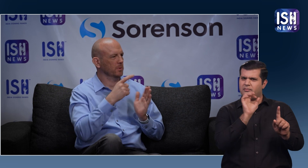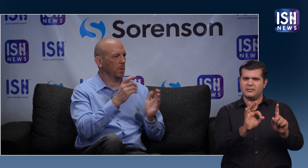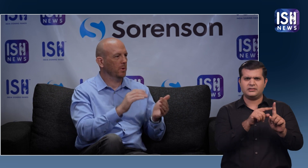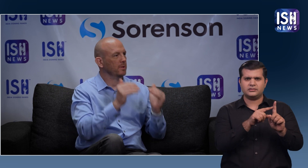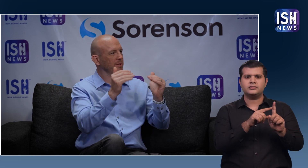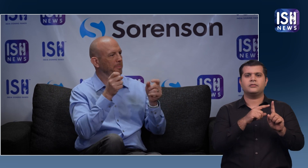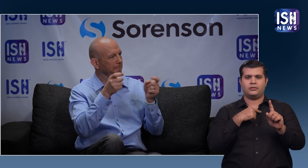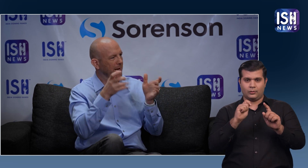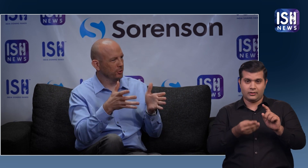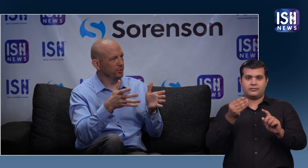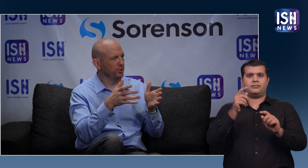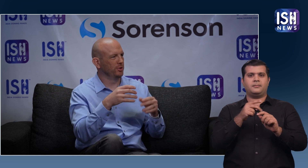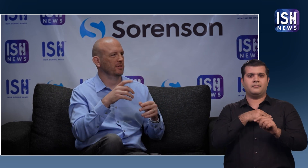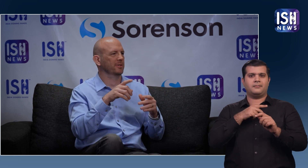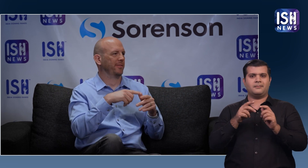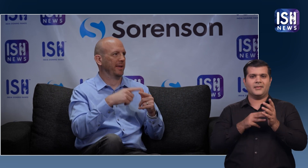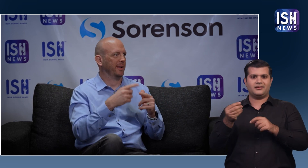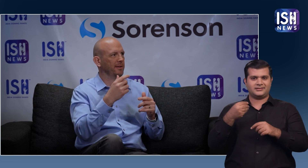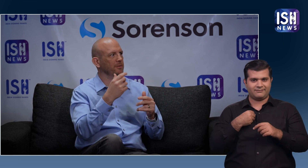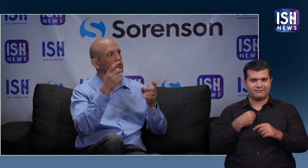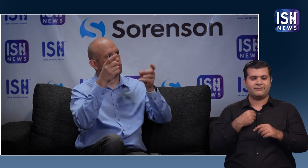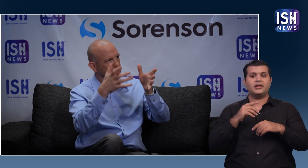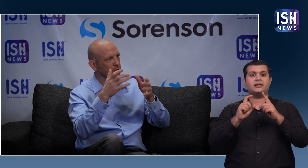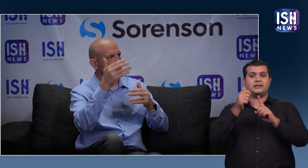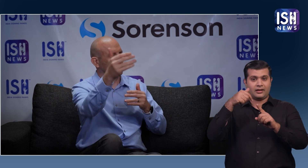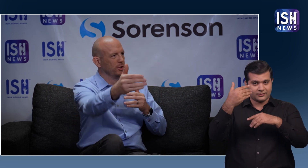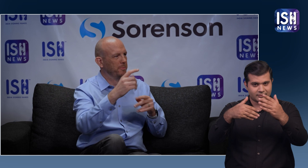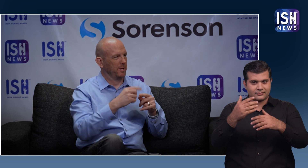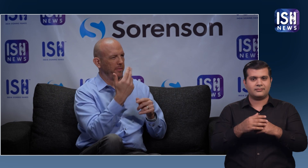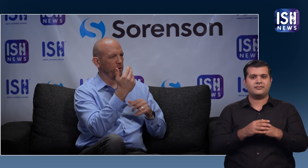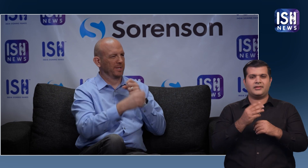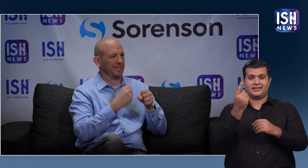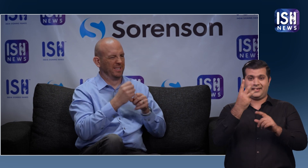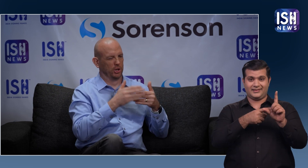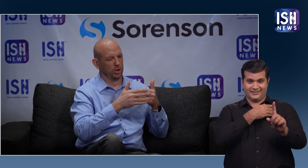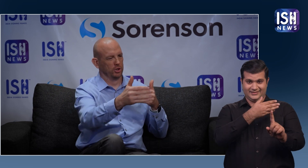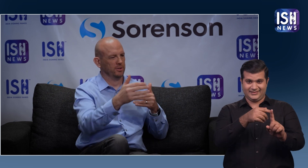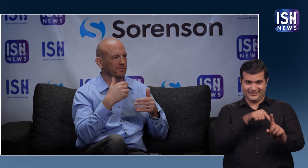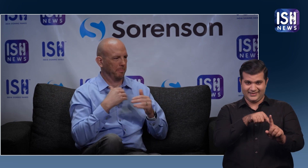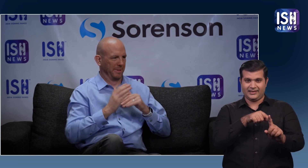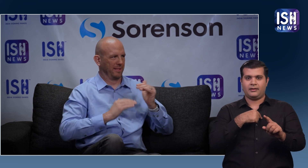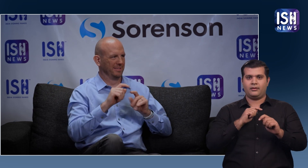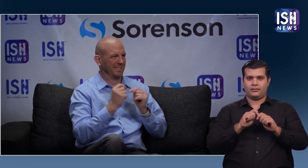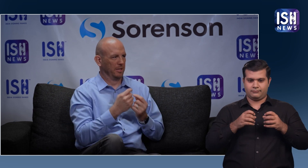I was promoted to the manager and then to the director later. In the time span of 13 years, I built my team.